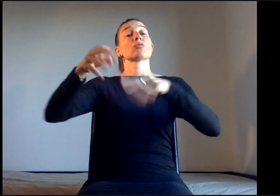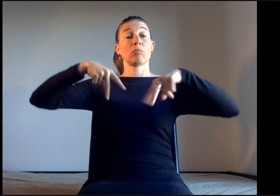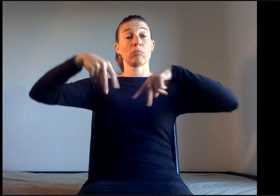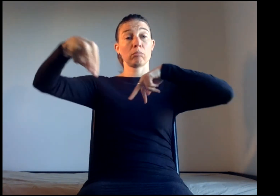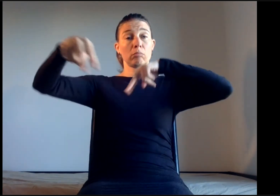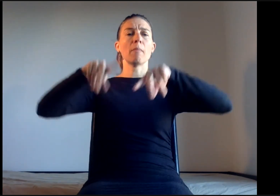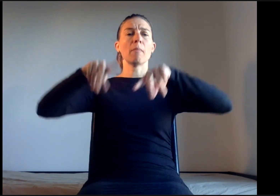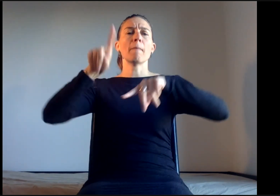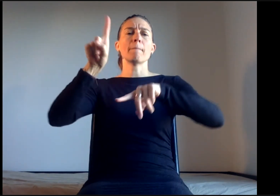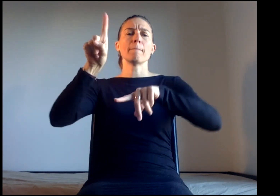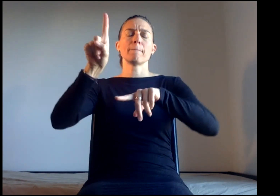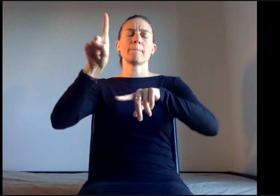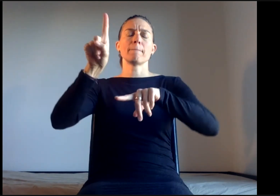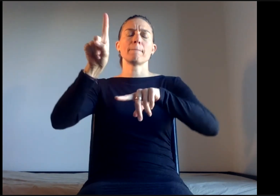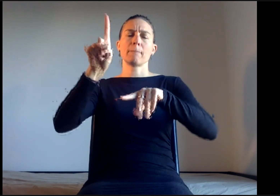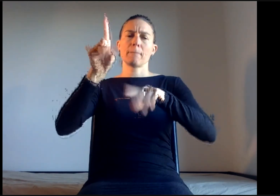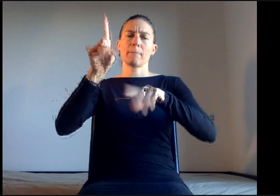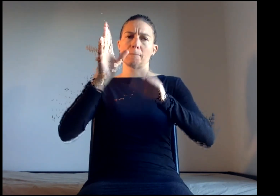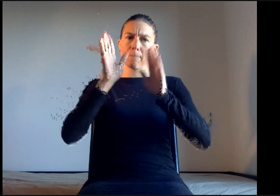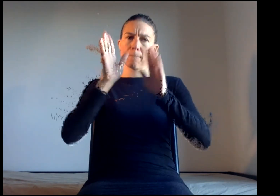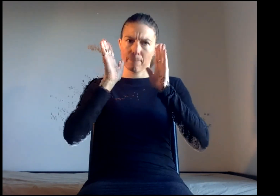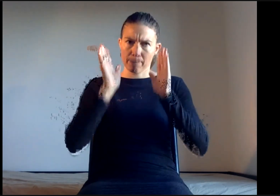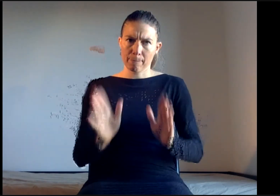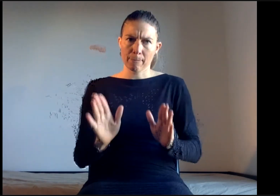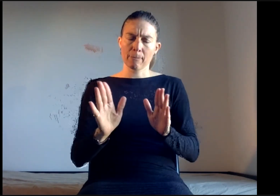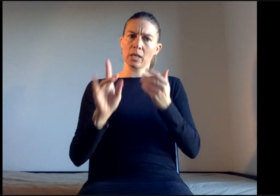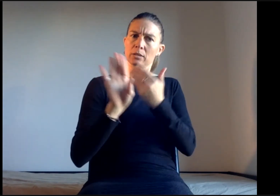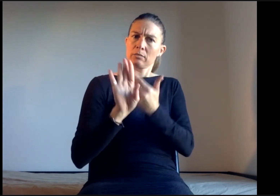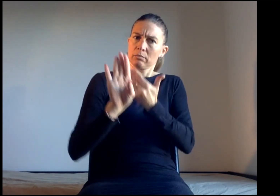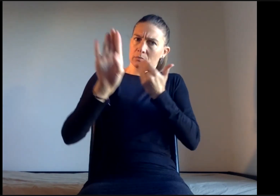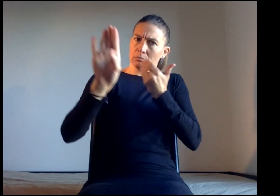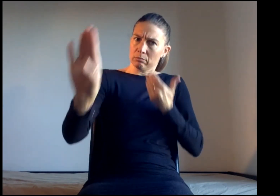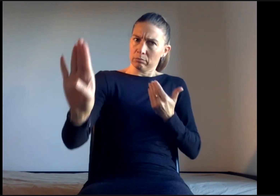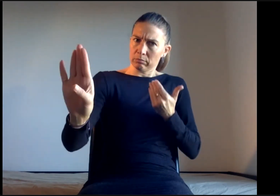using masks and provision of disinfectants by the shops.